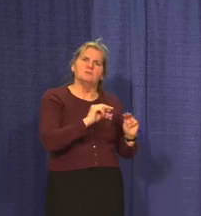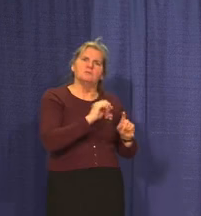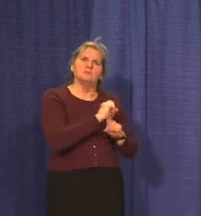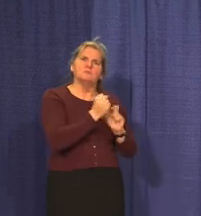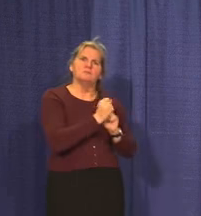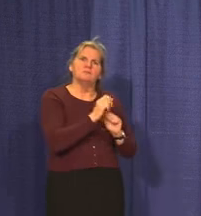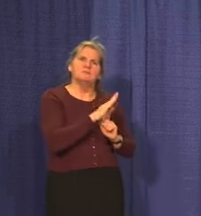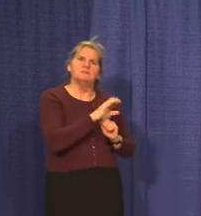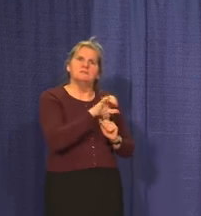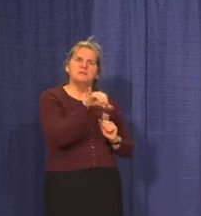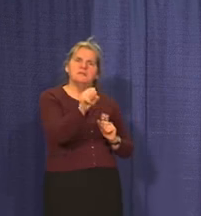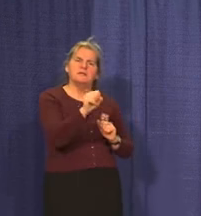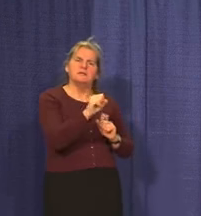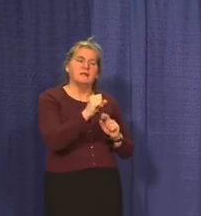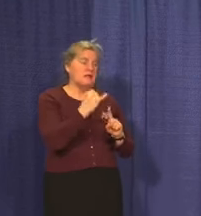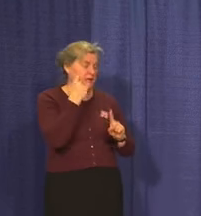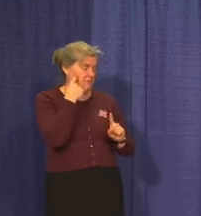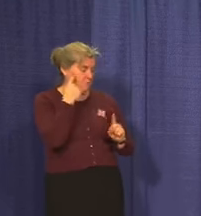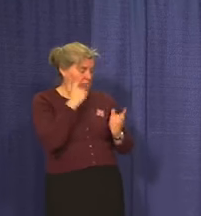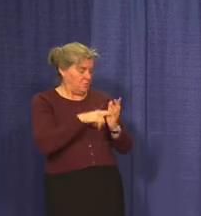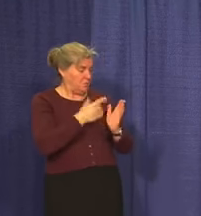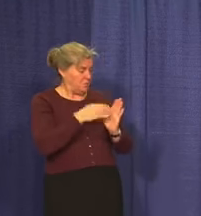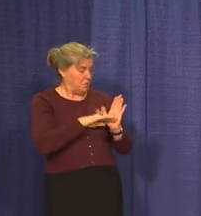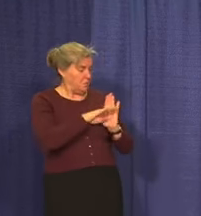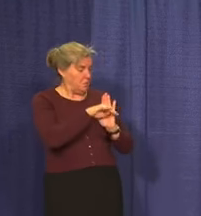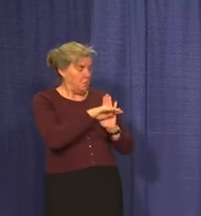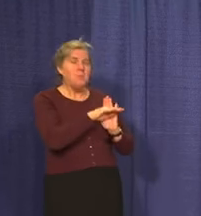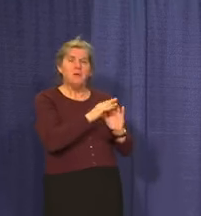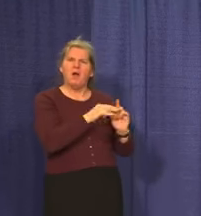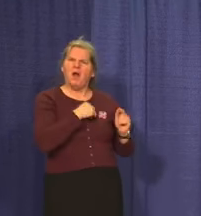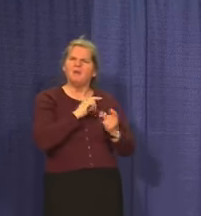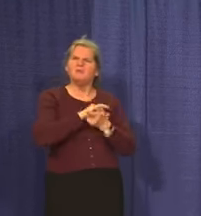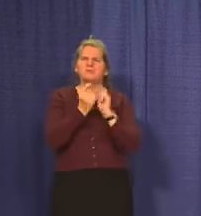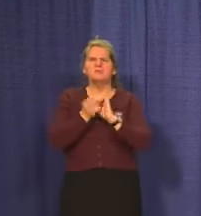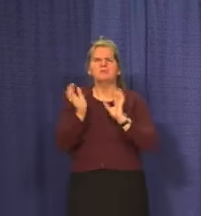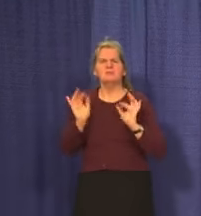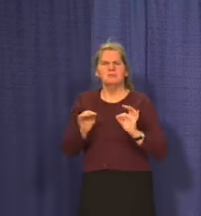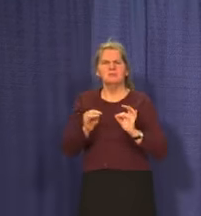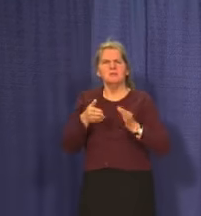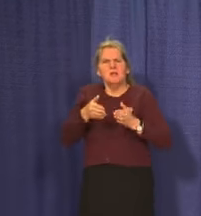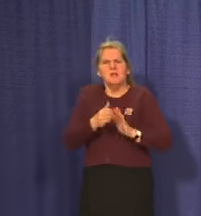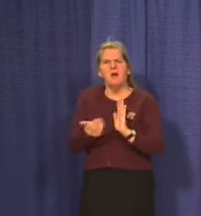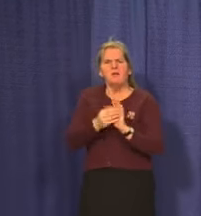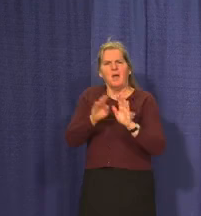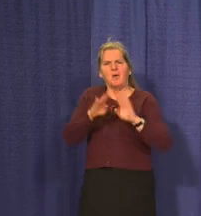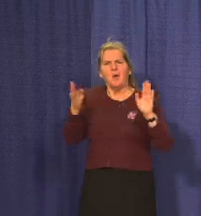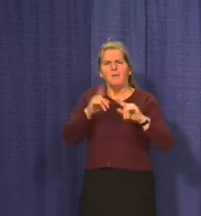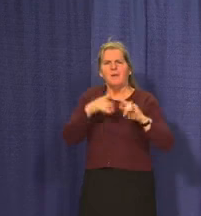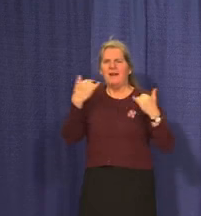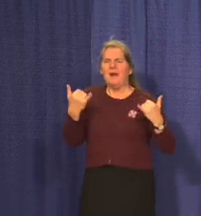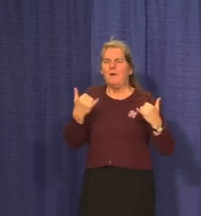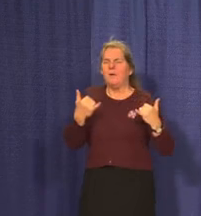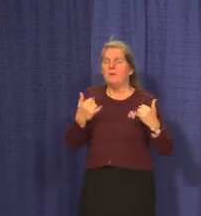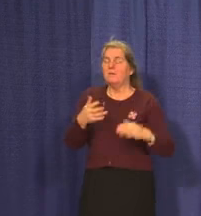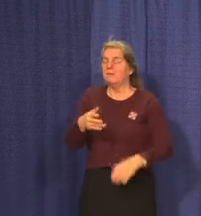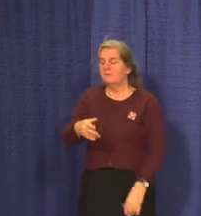IF THEY GET BACK TO THAT POINT OF STABILITY AND COMFORT, I WILL ADJUST MY ADVICE ACCORDINGLY. THESE DECISIONS ARE SO DIFFICULT